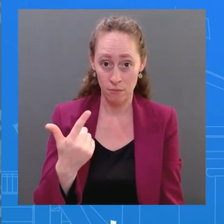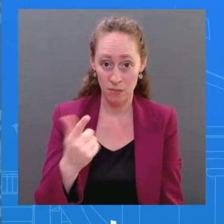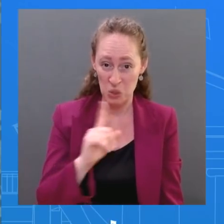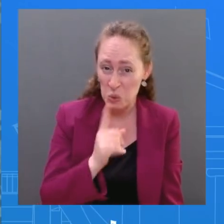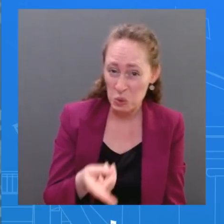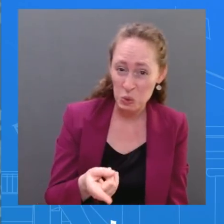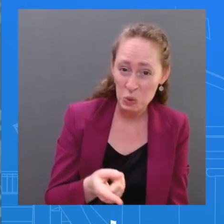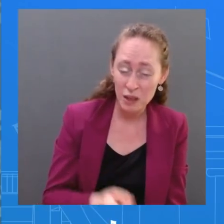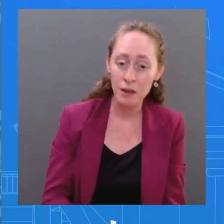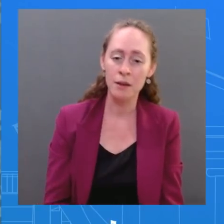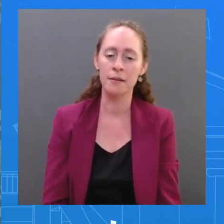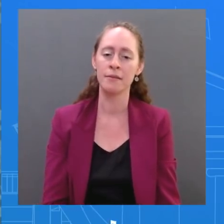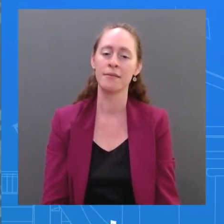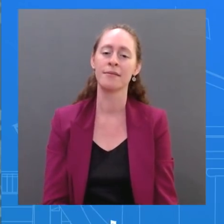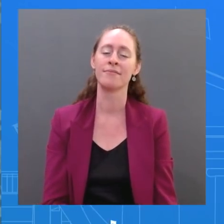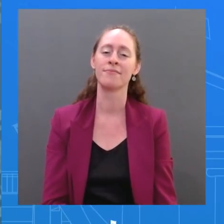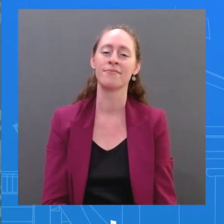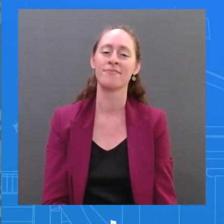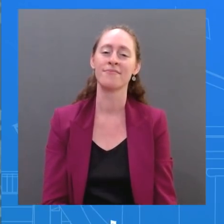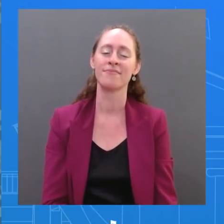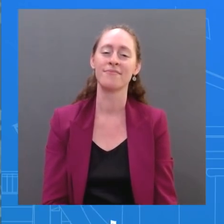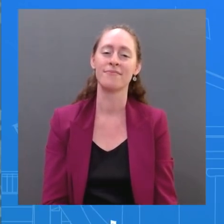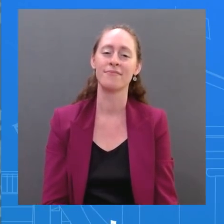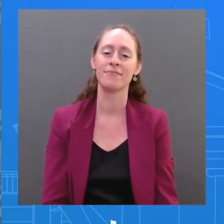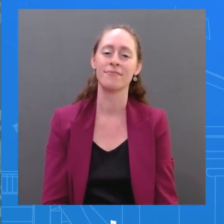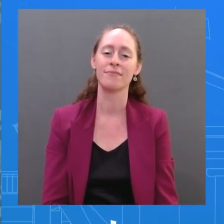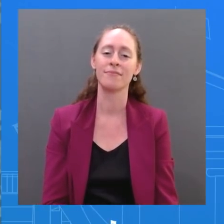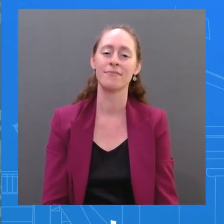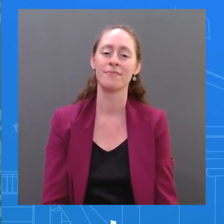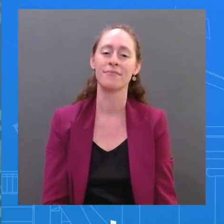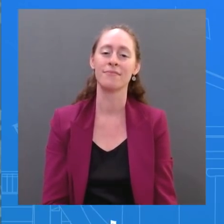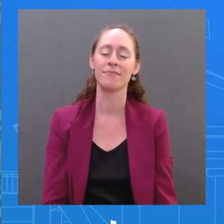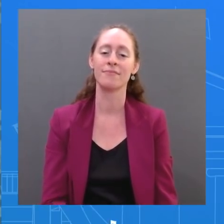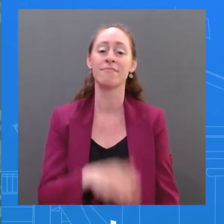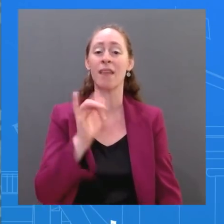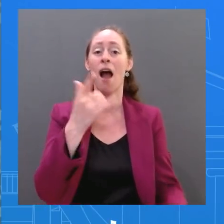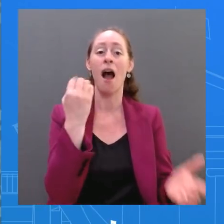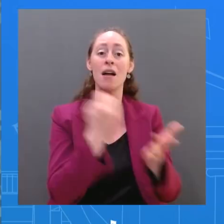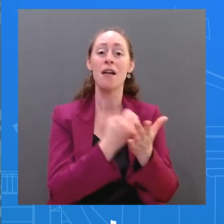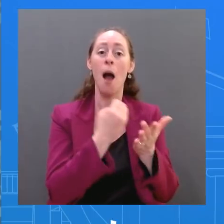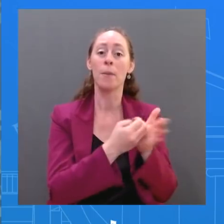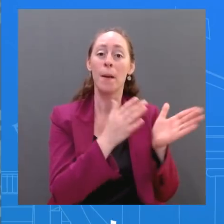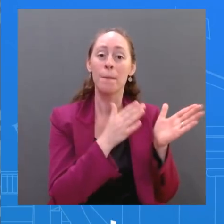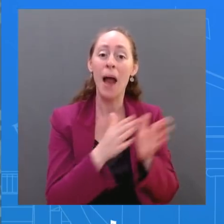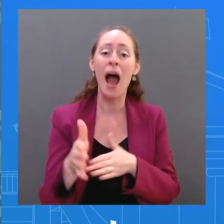as we're talking about inflation for the long haul, and protect Americans' finances in the short term.